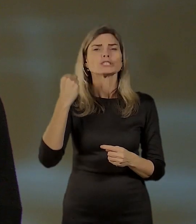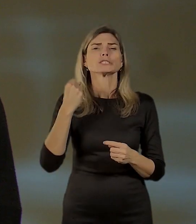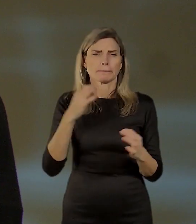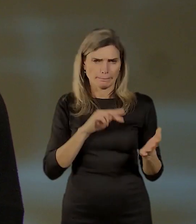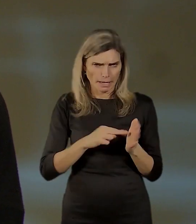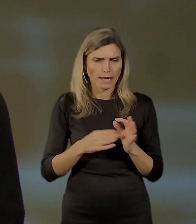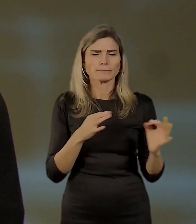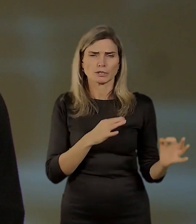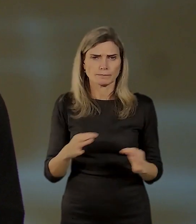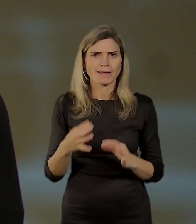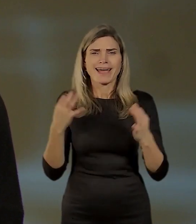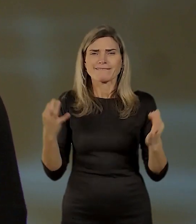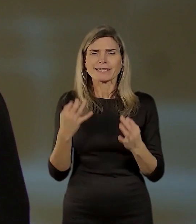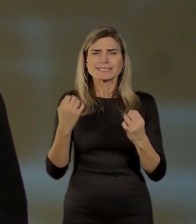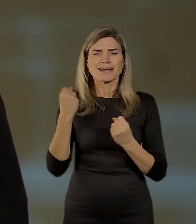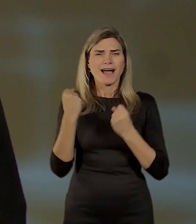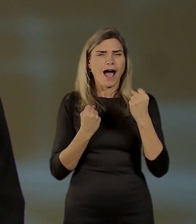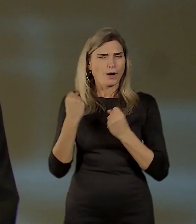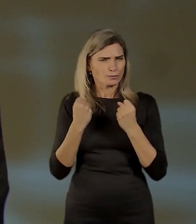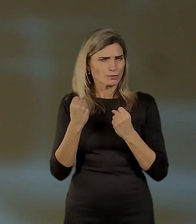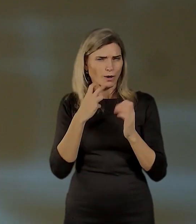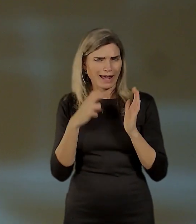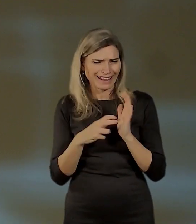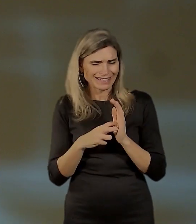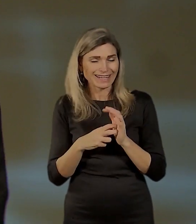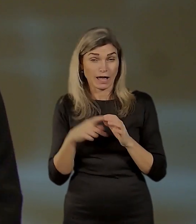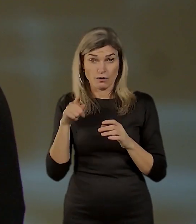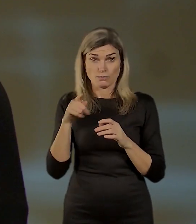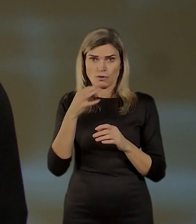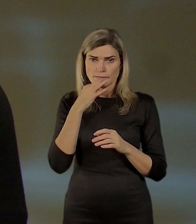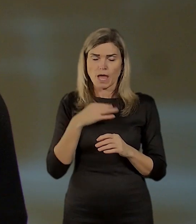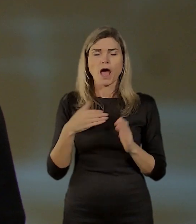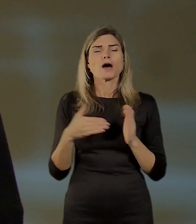There must be legislation for that. Currently, both are lagging behind. However, we want to have